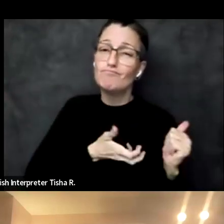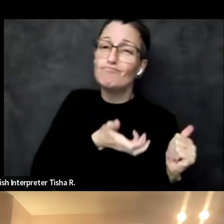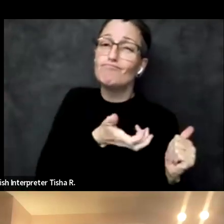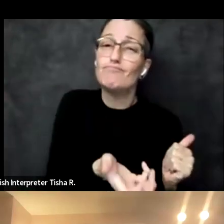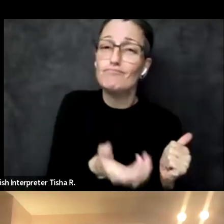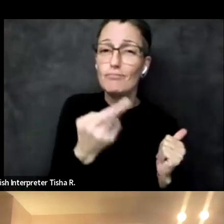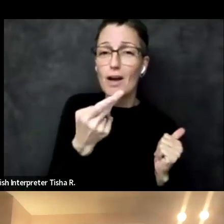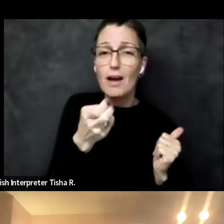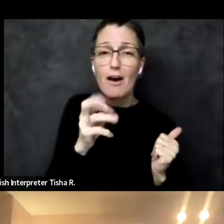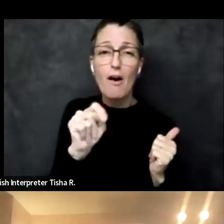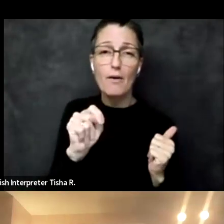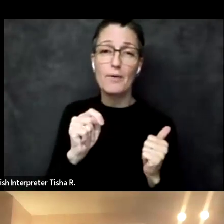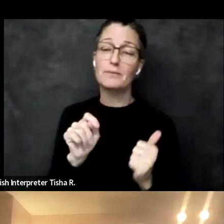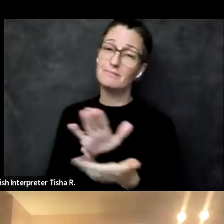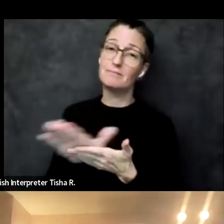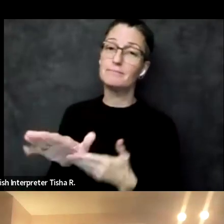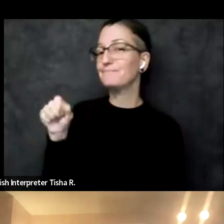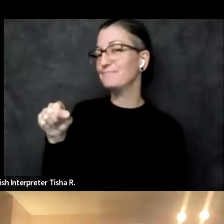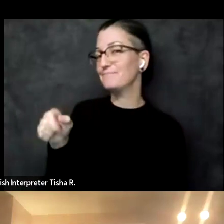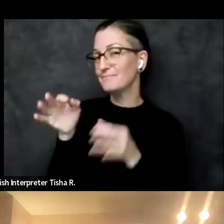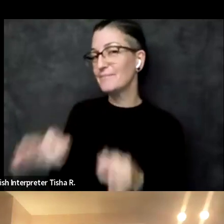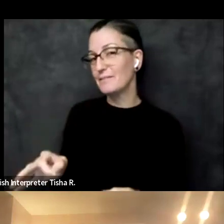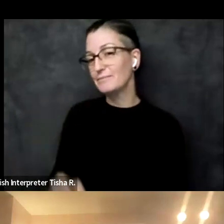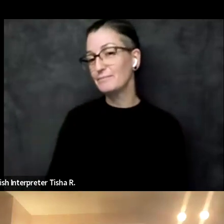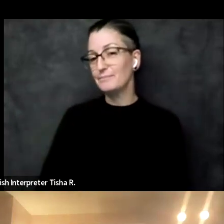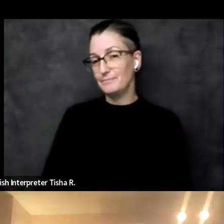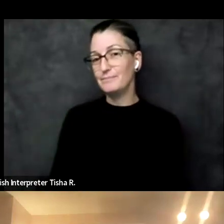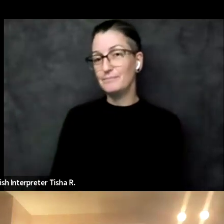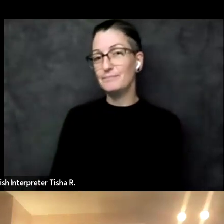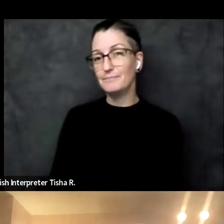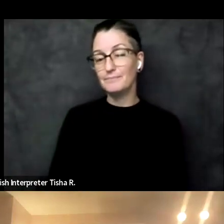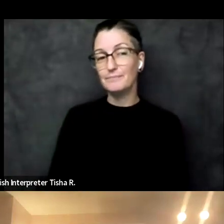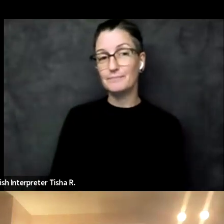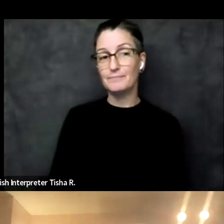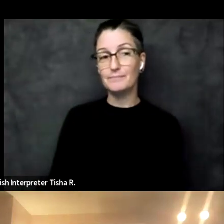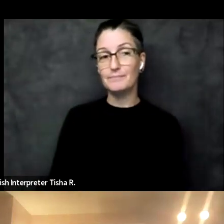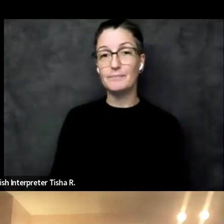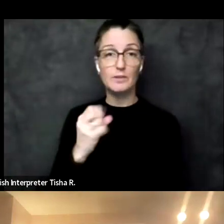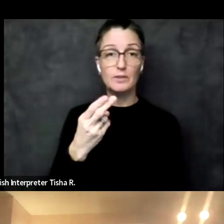Shaina: Yeah, definitely. so I want to zoom out a little bit.